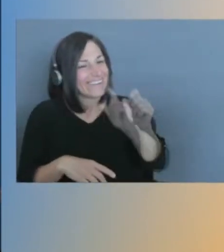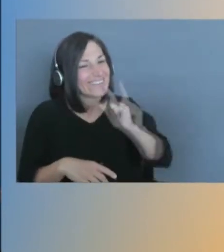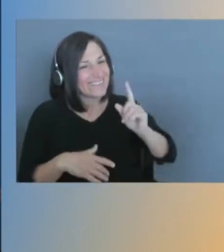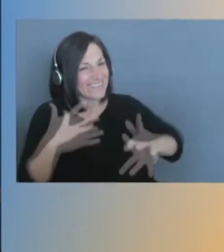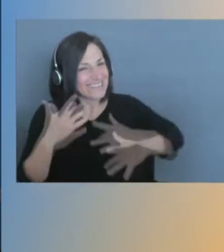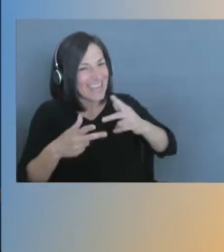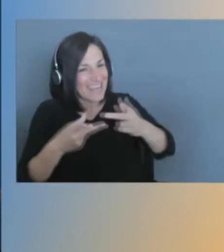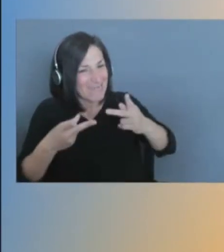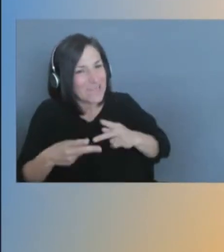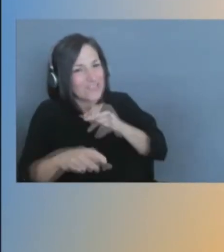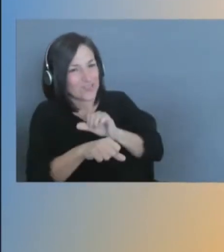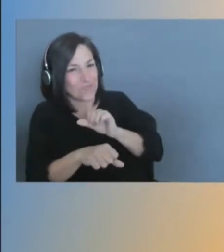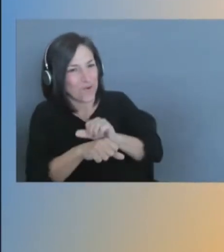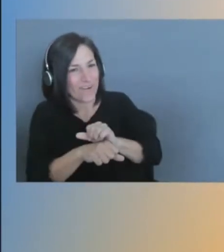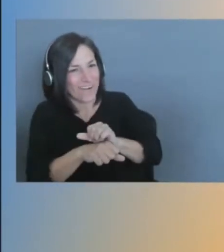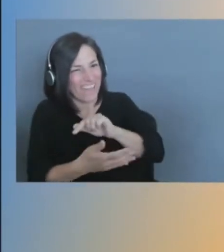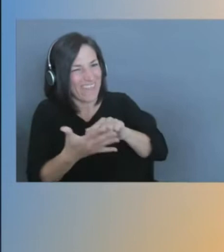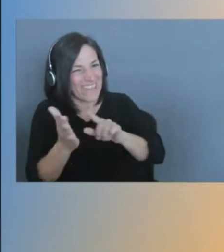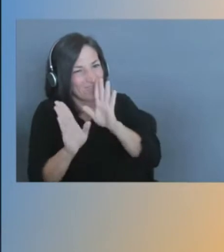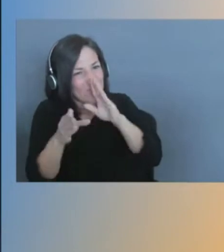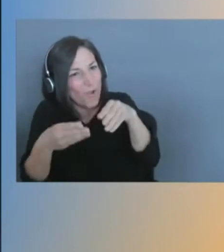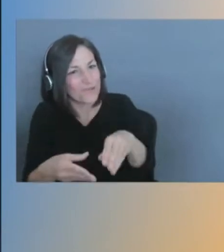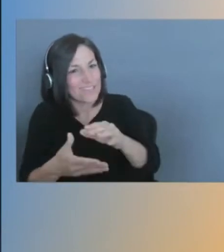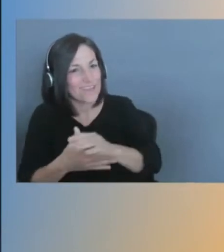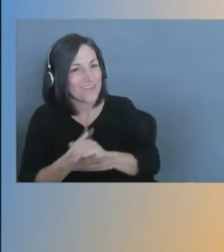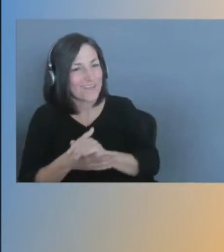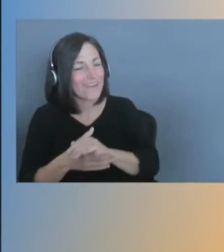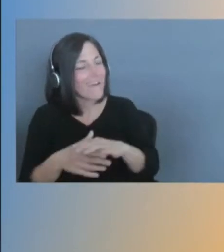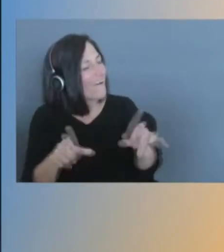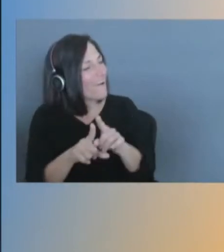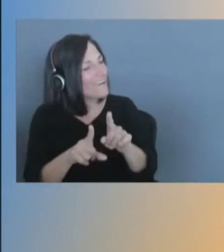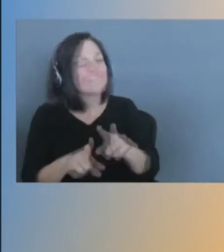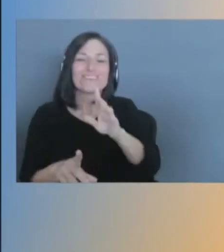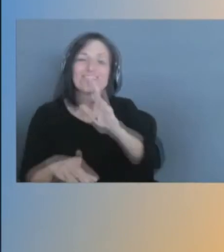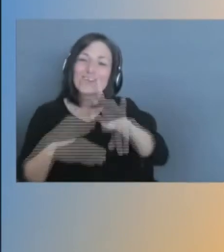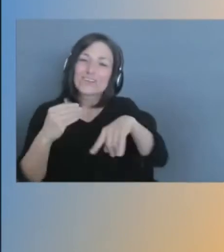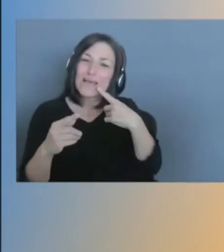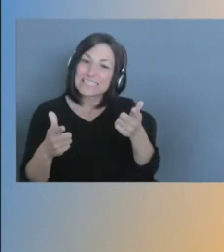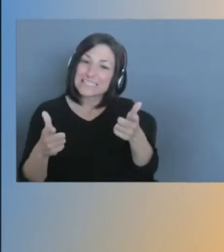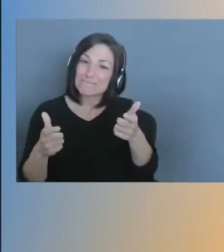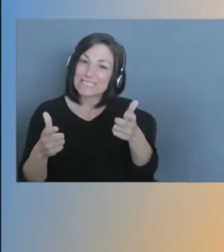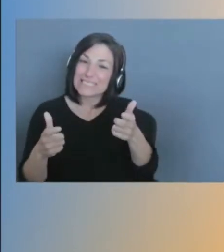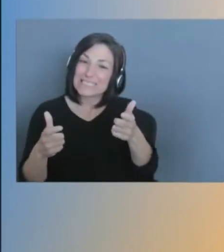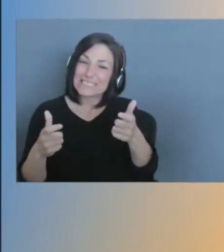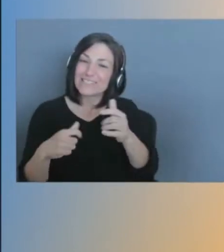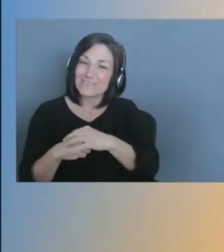and I think that he also talked about the speed with which we are developing chips at AWS.